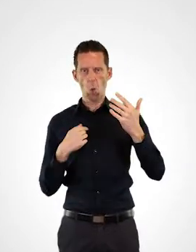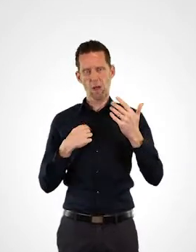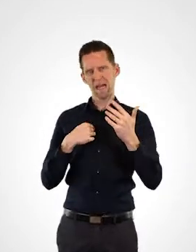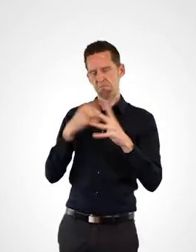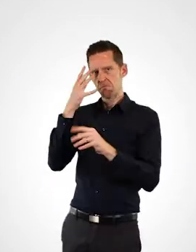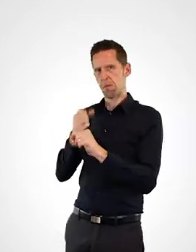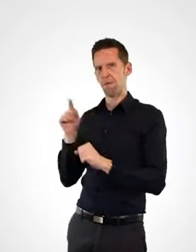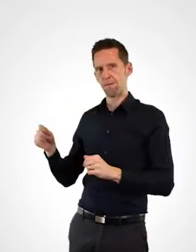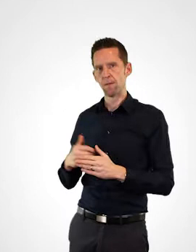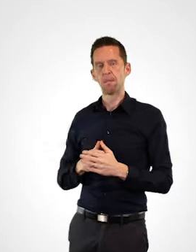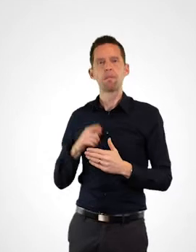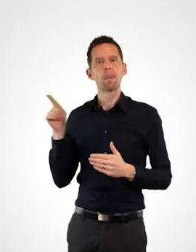or at least we think they're tier 2 words,